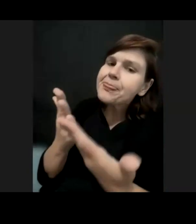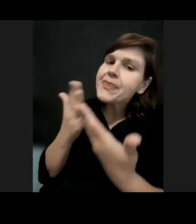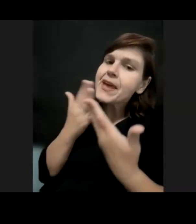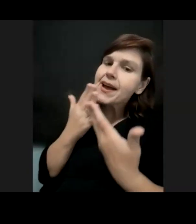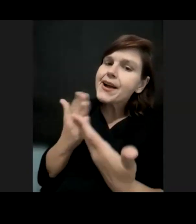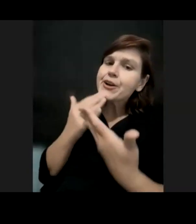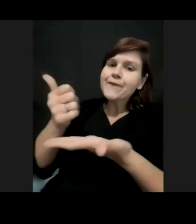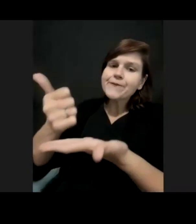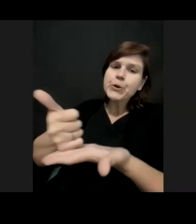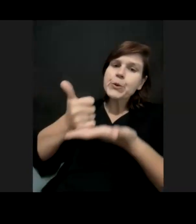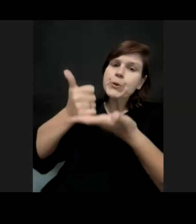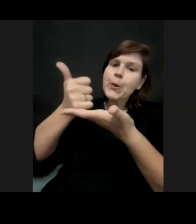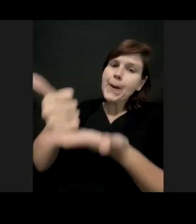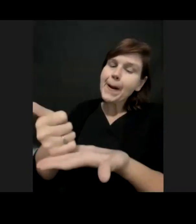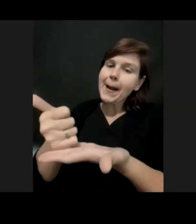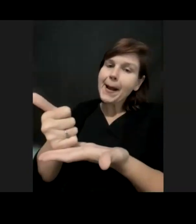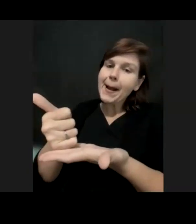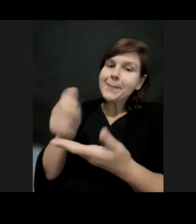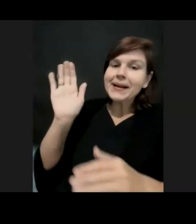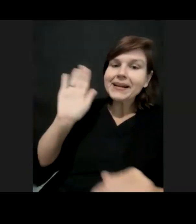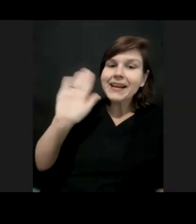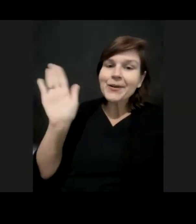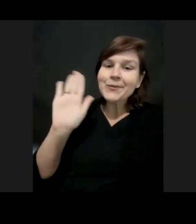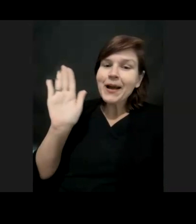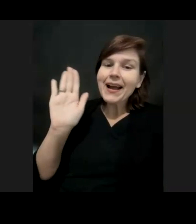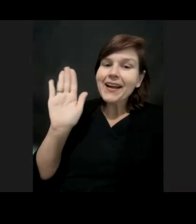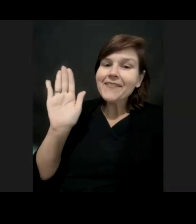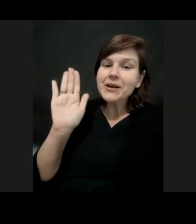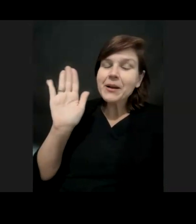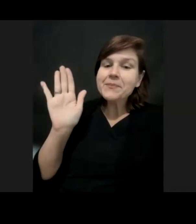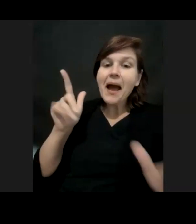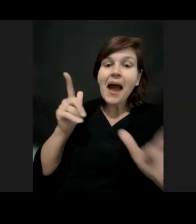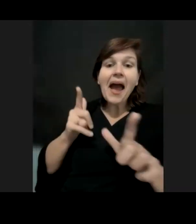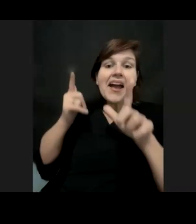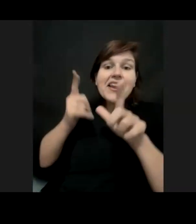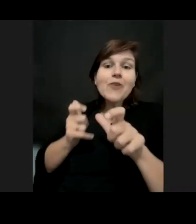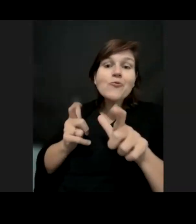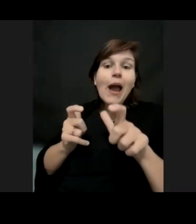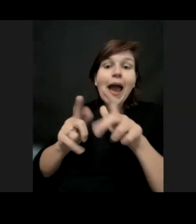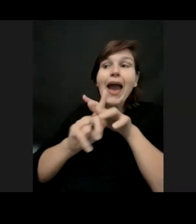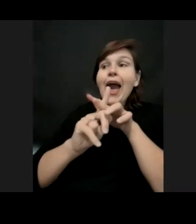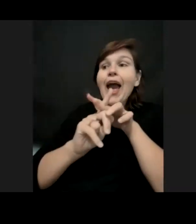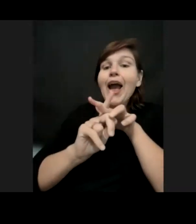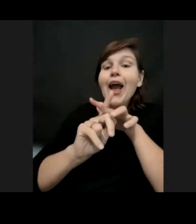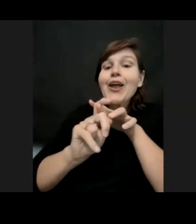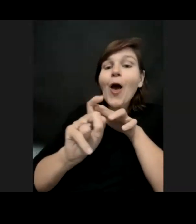He waved goodbye and he ran off into the woods wearing his bright-colored...